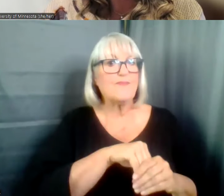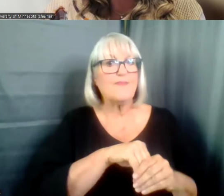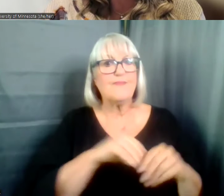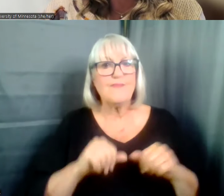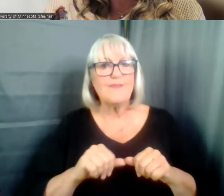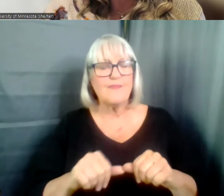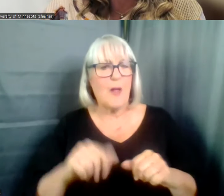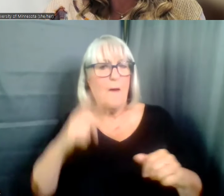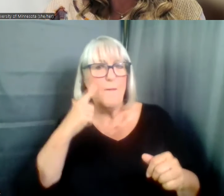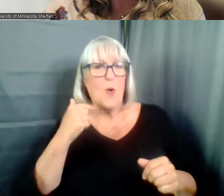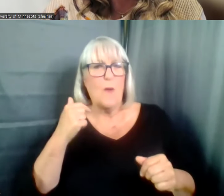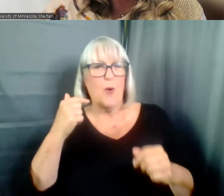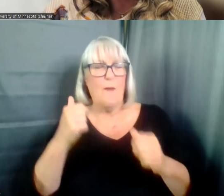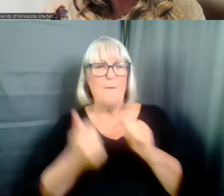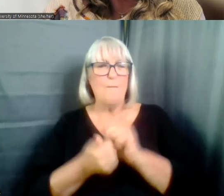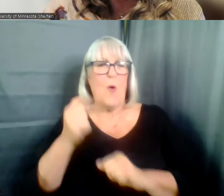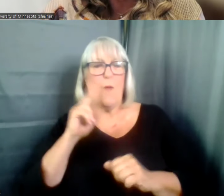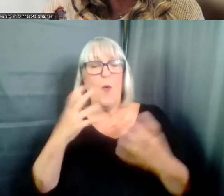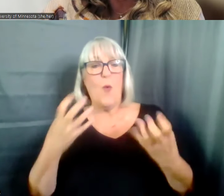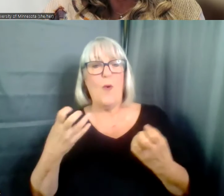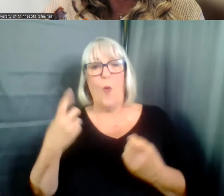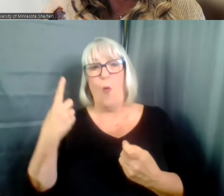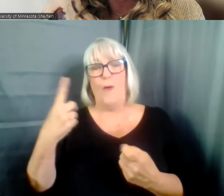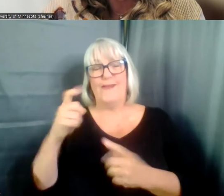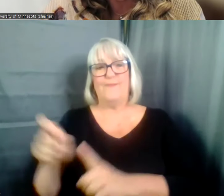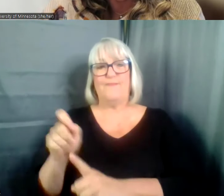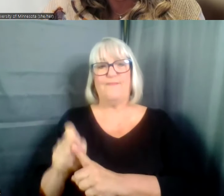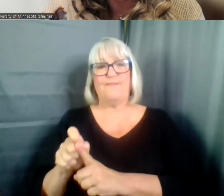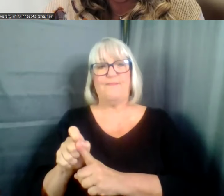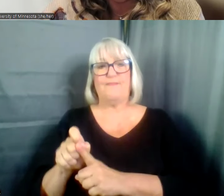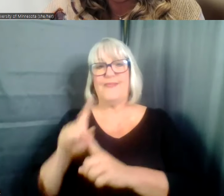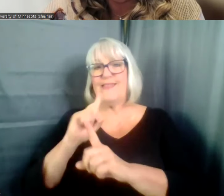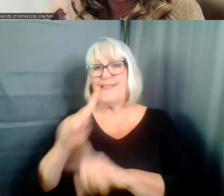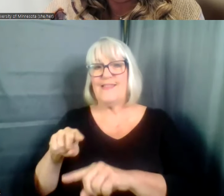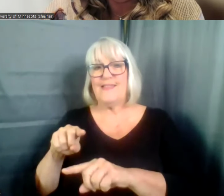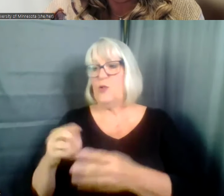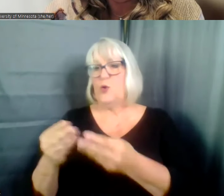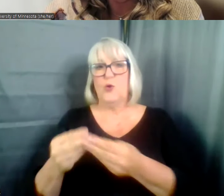everybody wants one single answer and they want the solution to solve the problem right